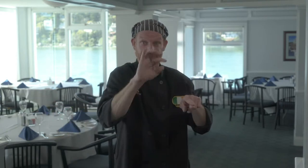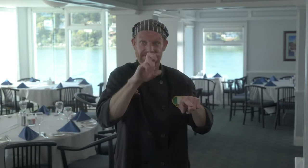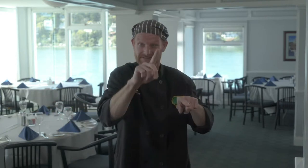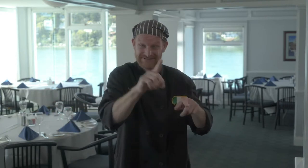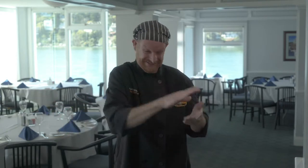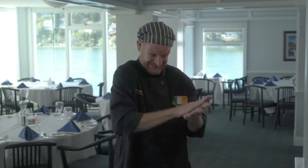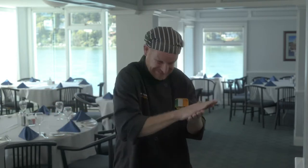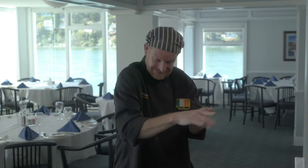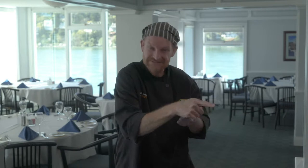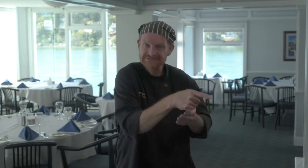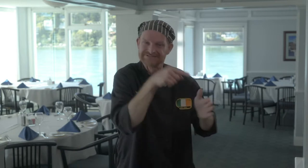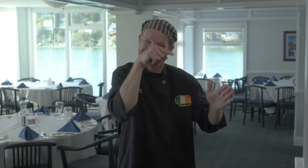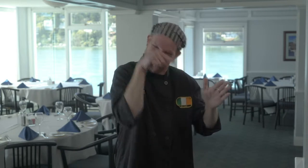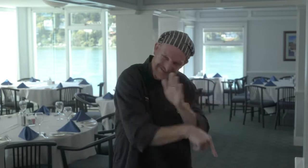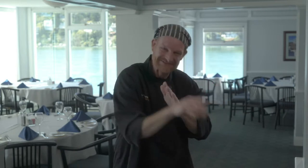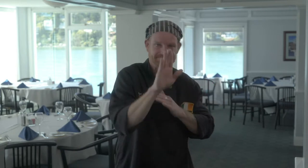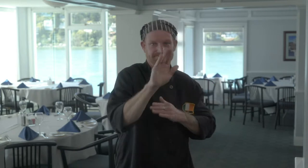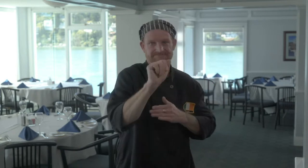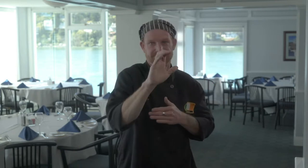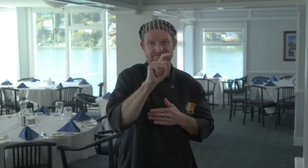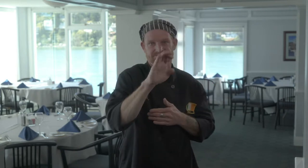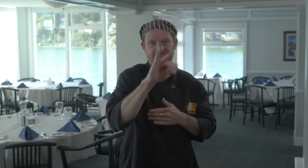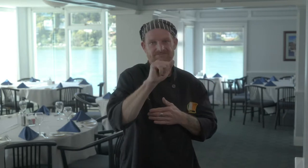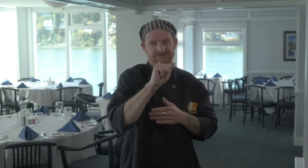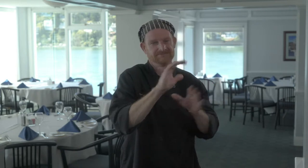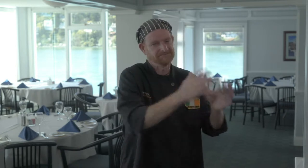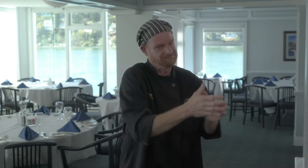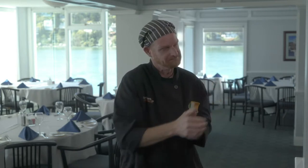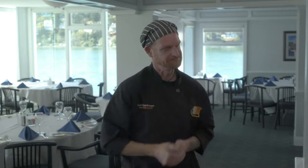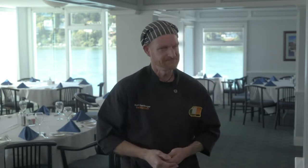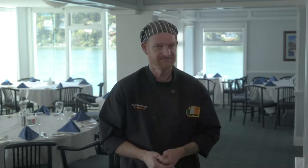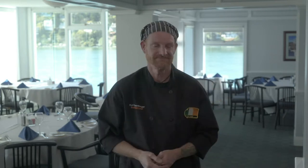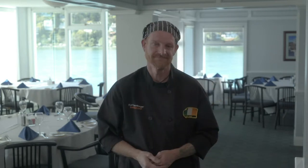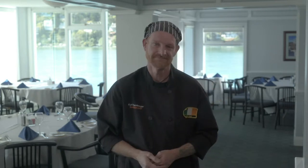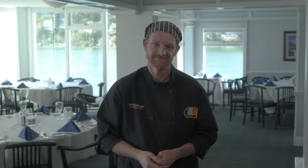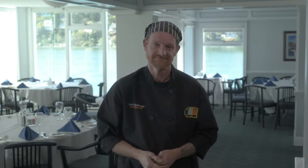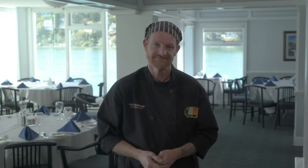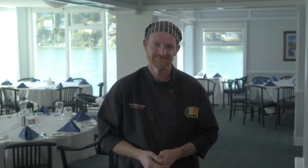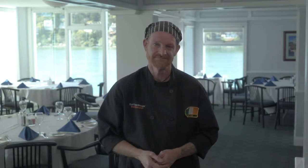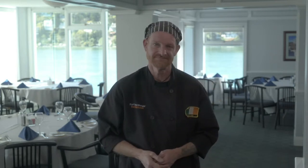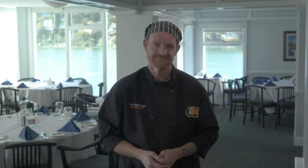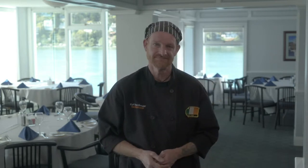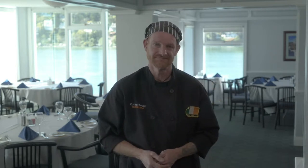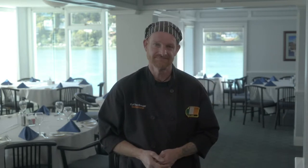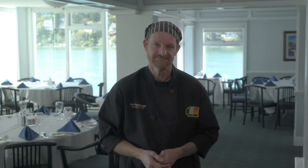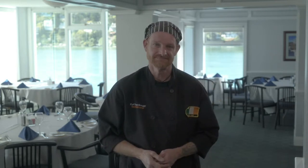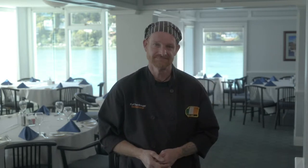But sanitizing enables you to completely kill all of the bacteria.